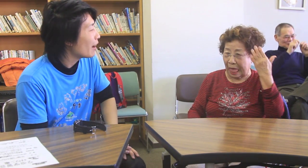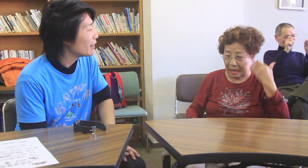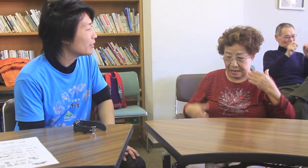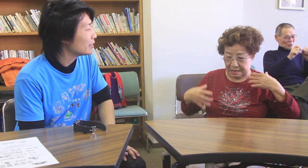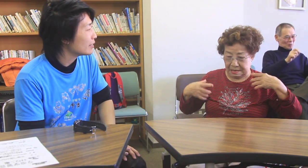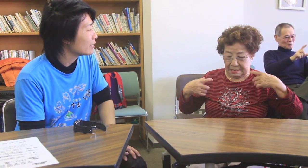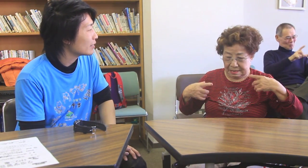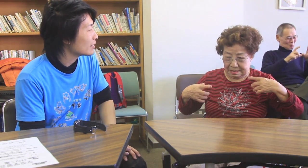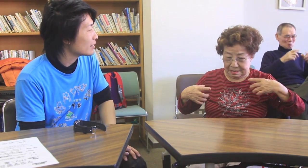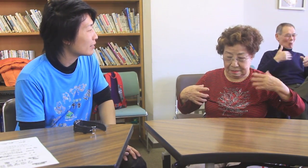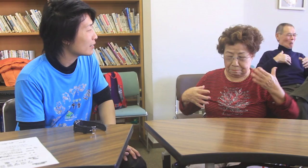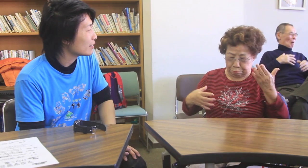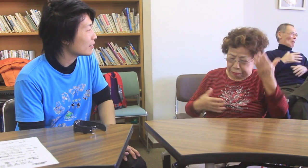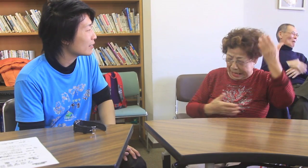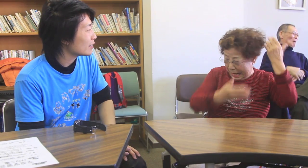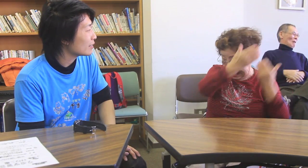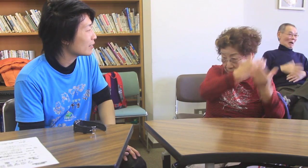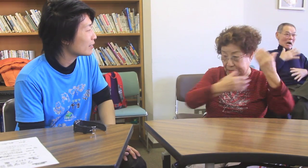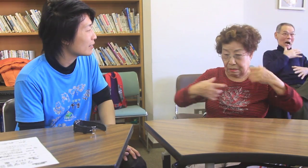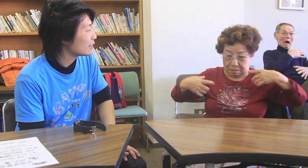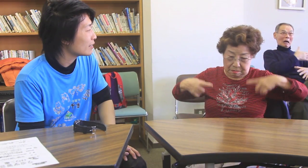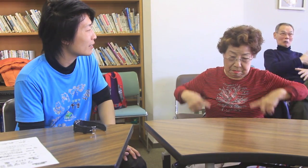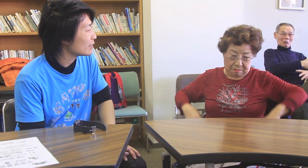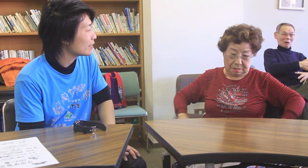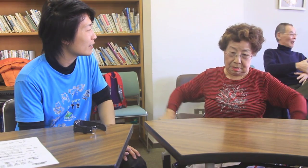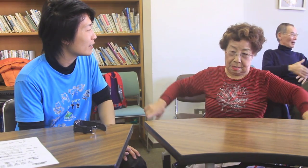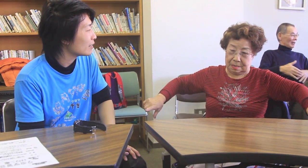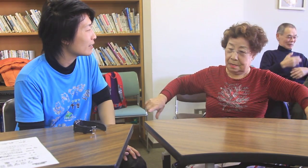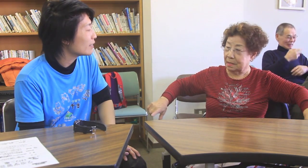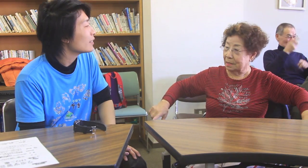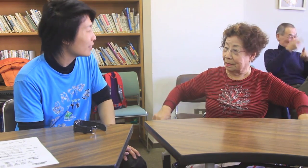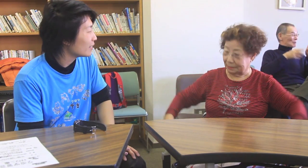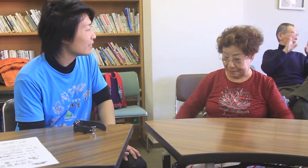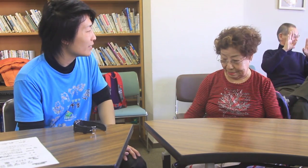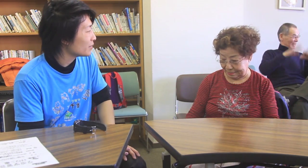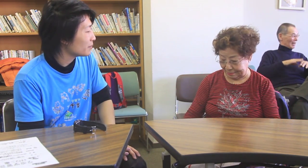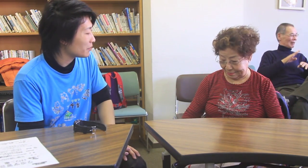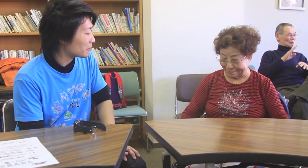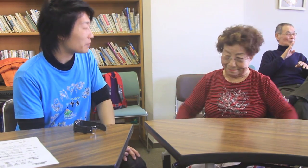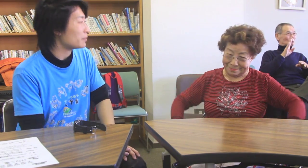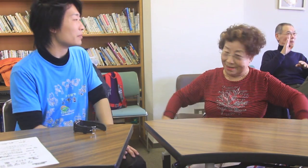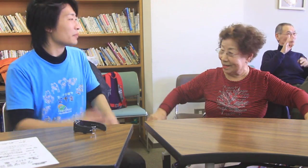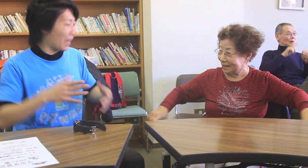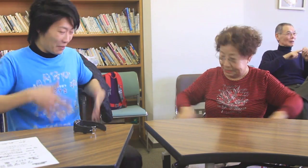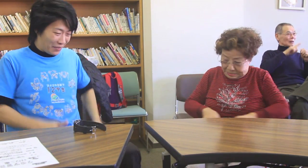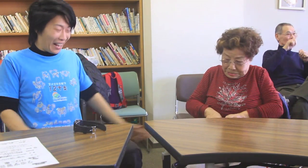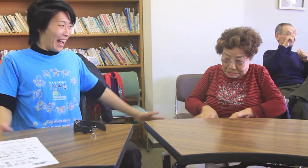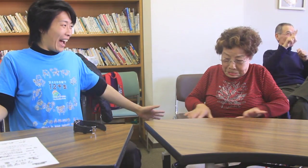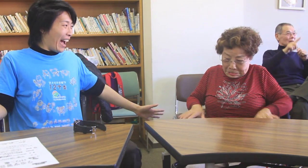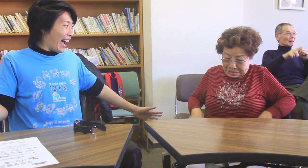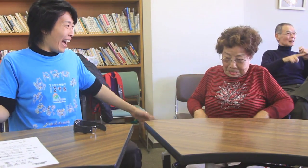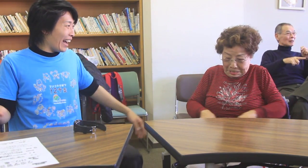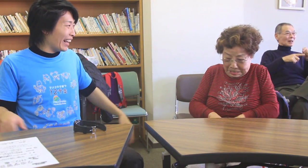Pants were also popular.